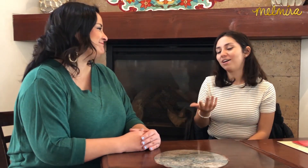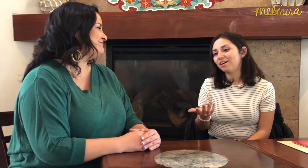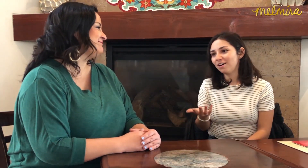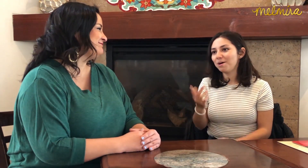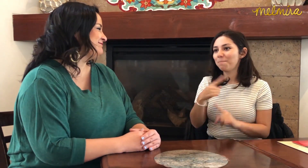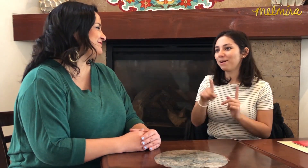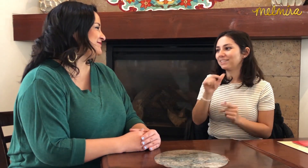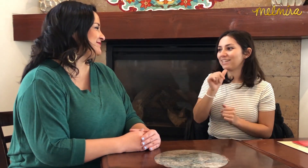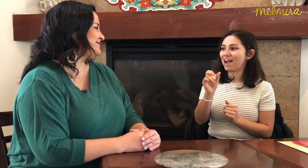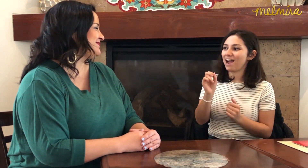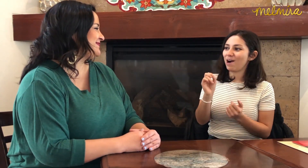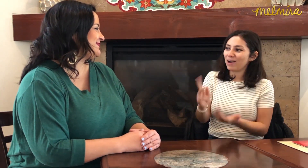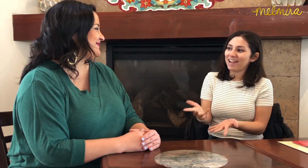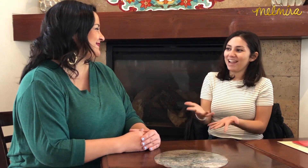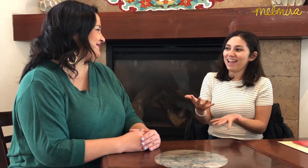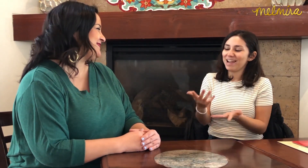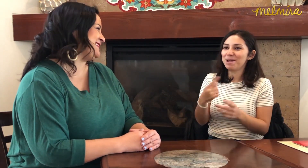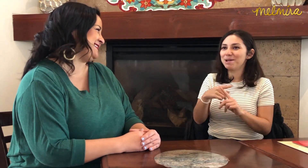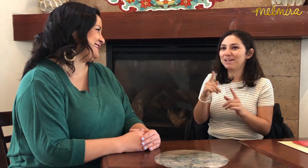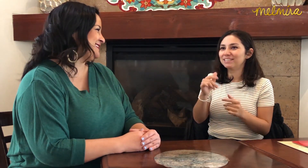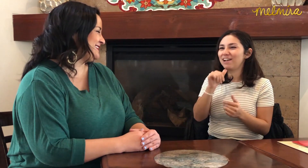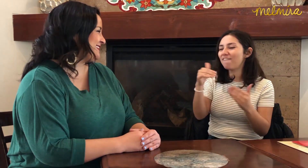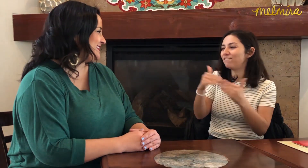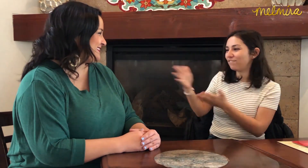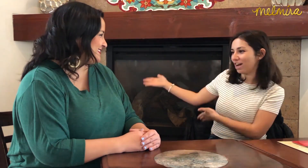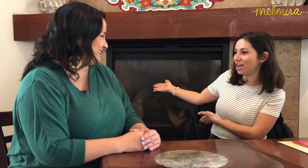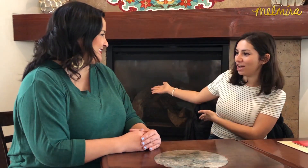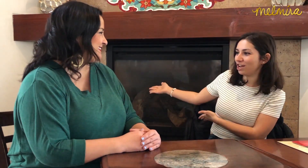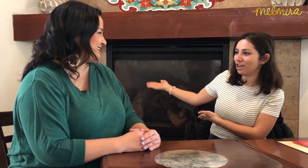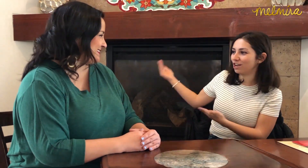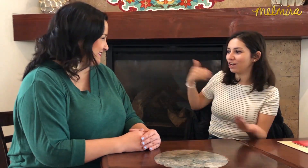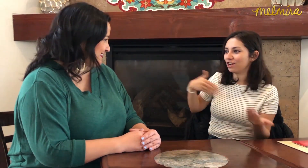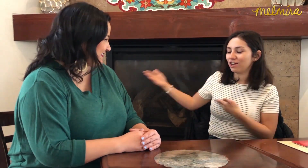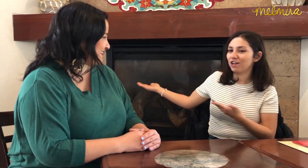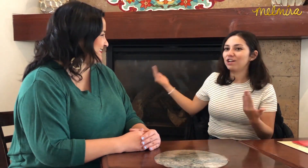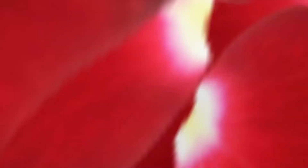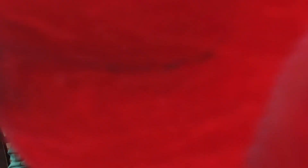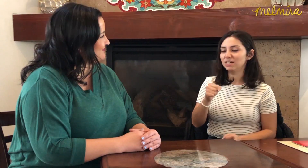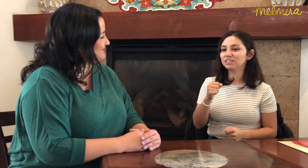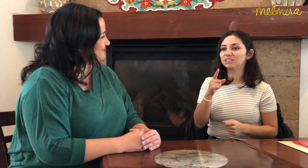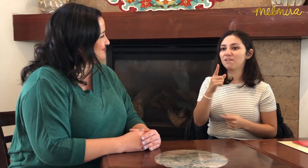But..it's not ok. It's not fair there.